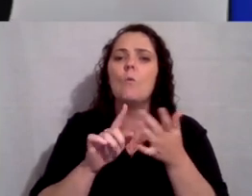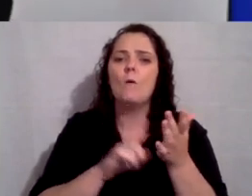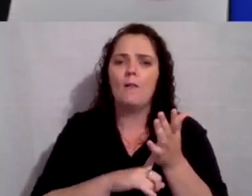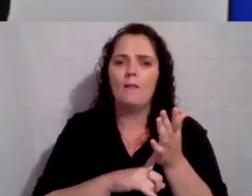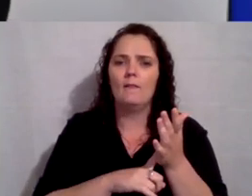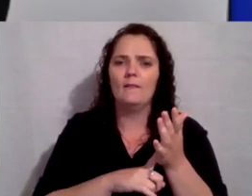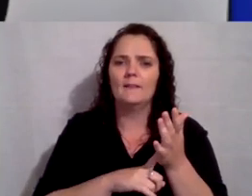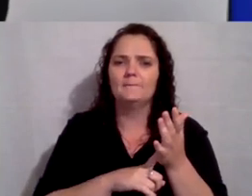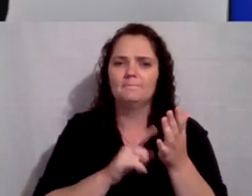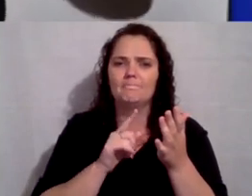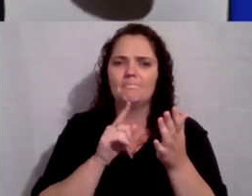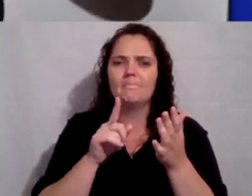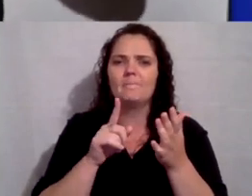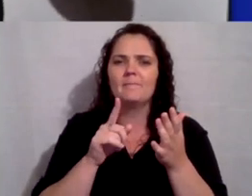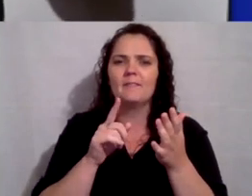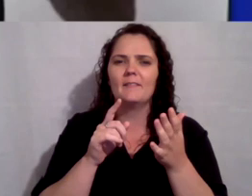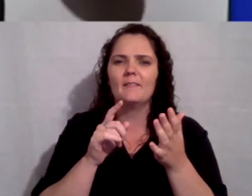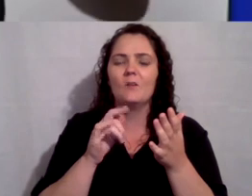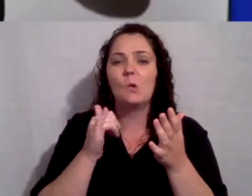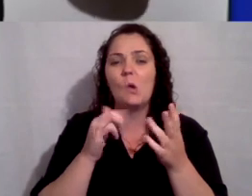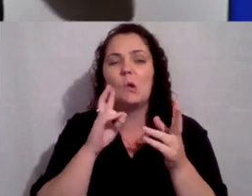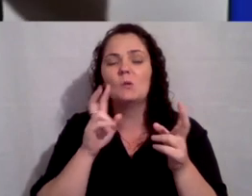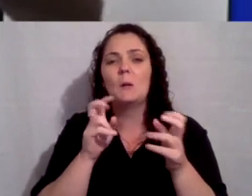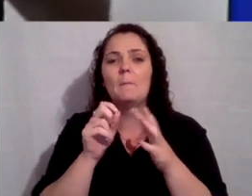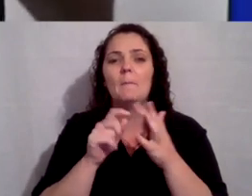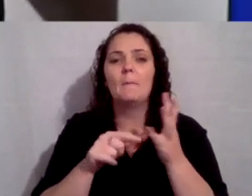up there close. It's this gummy eraser, it's sometimes referred to as putty,